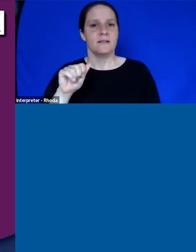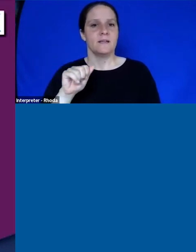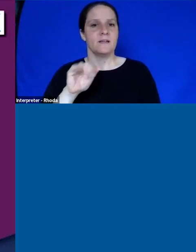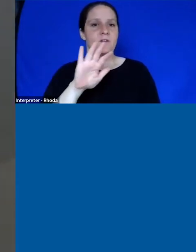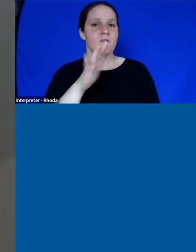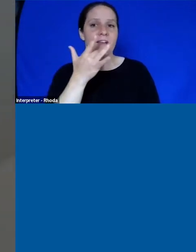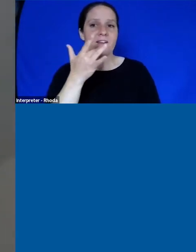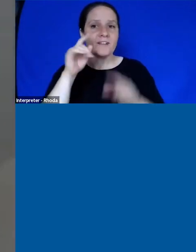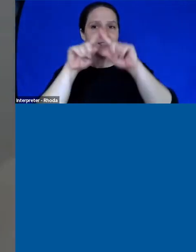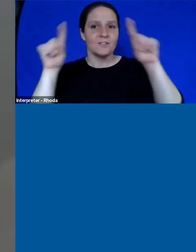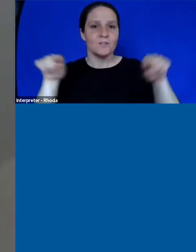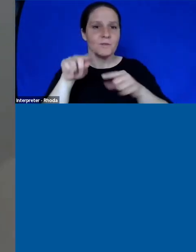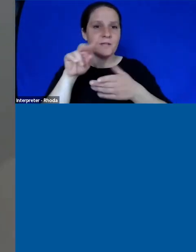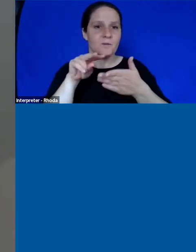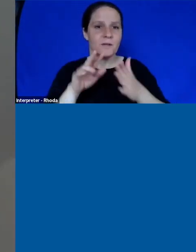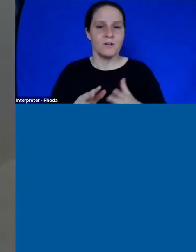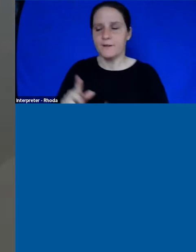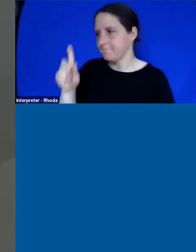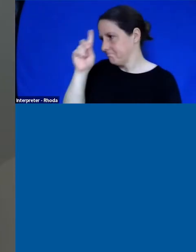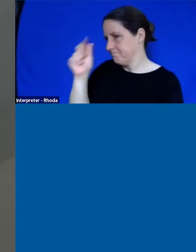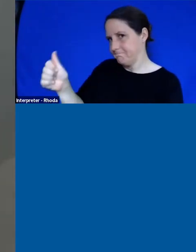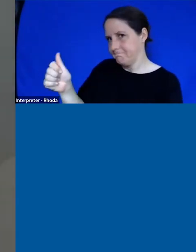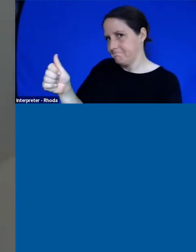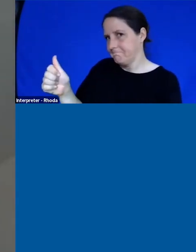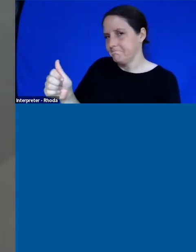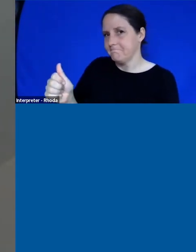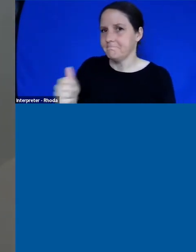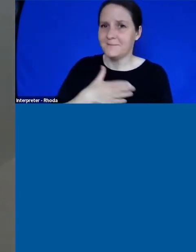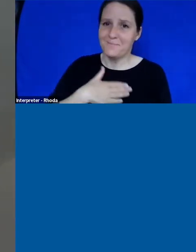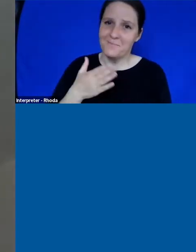The one that works for you. That's a terrible answer. I'm sorry.